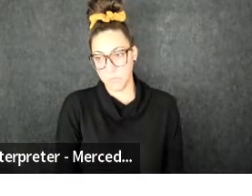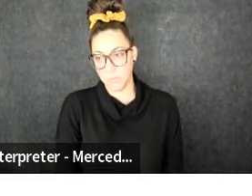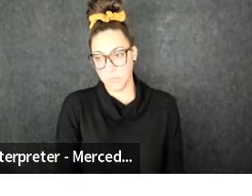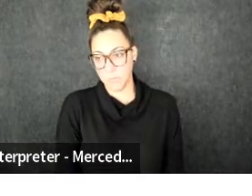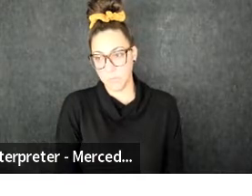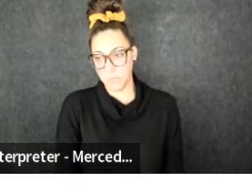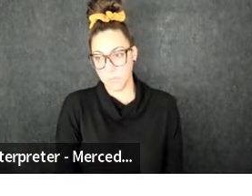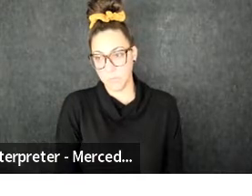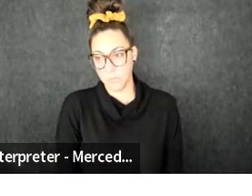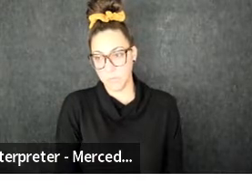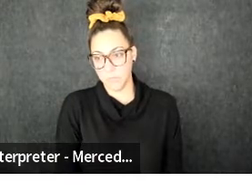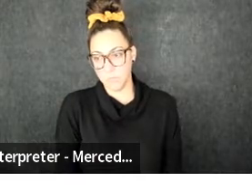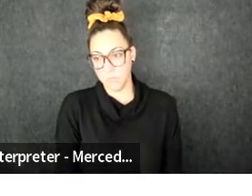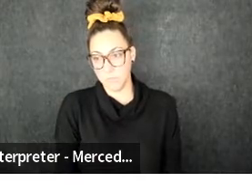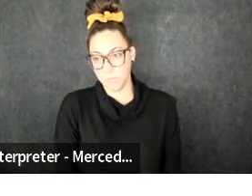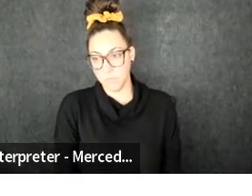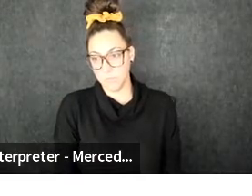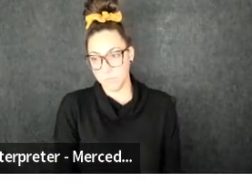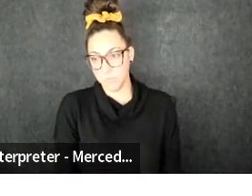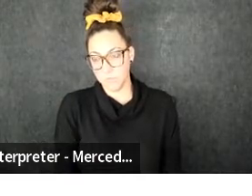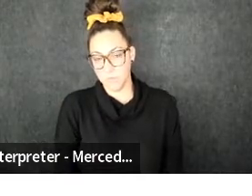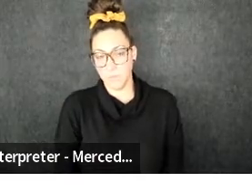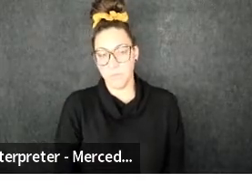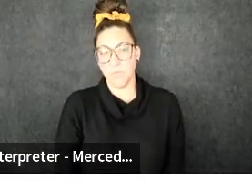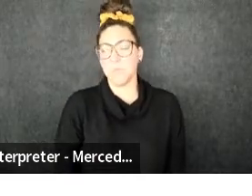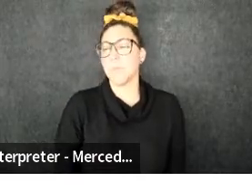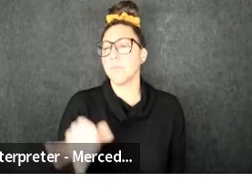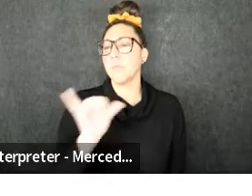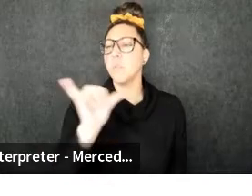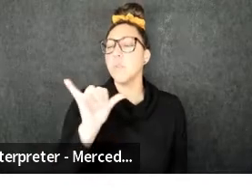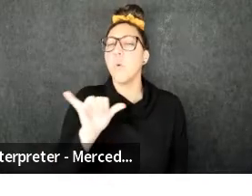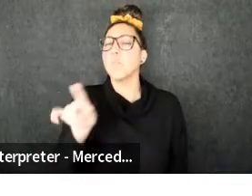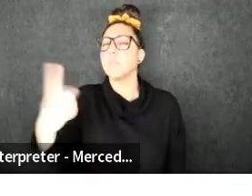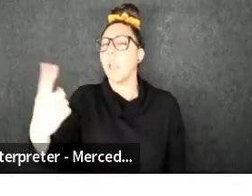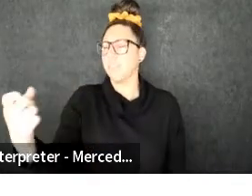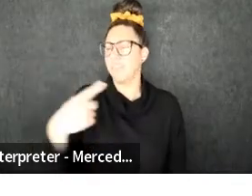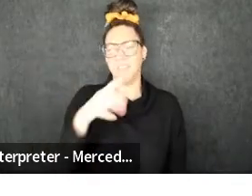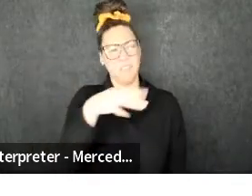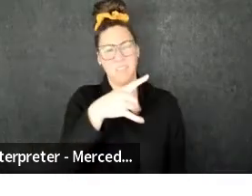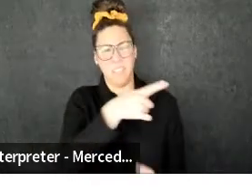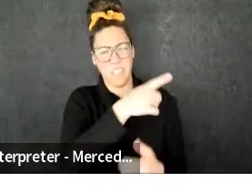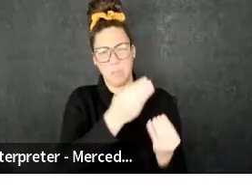and this there was a question about how we can sort of implement this material into our curriculum